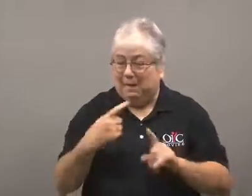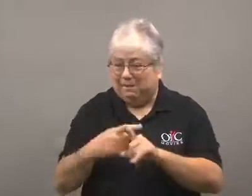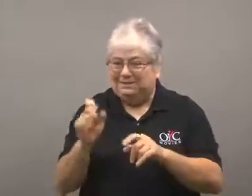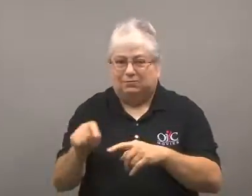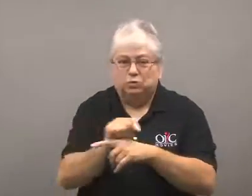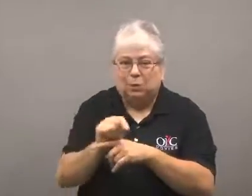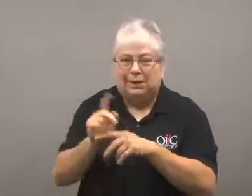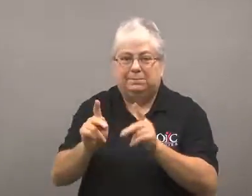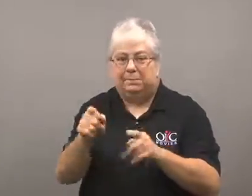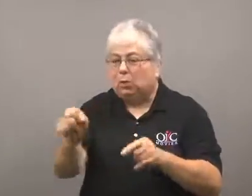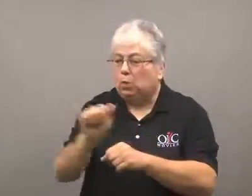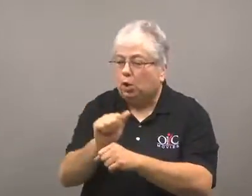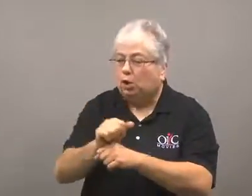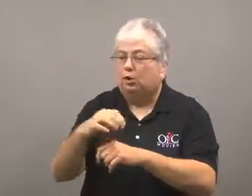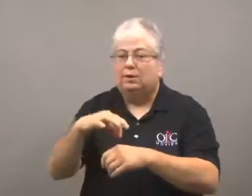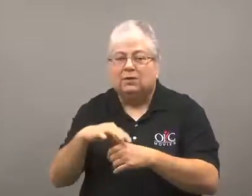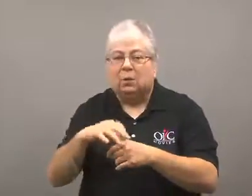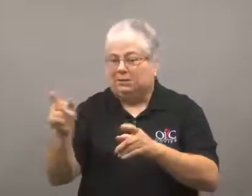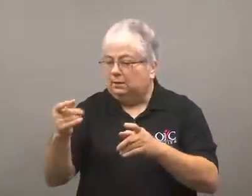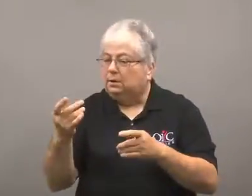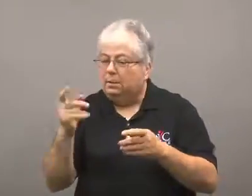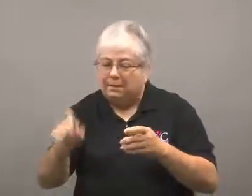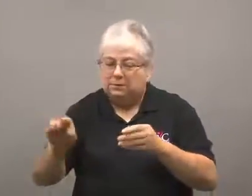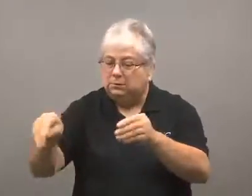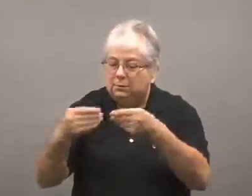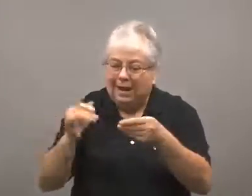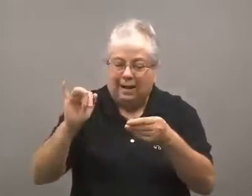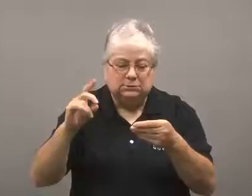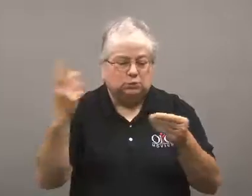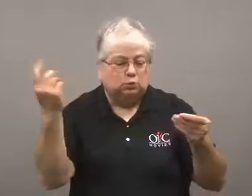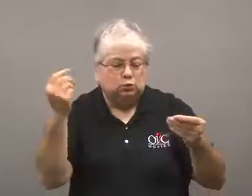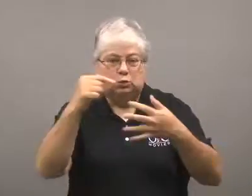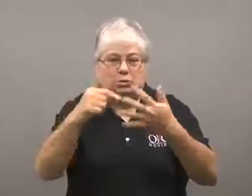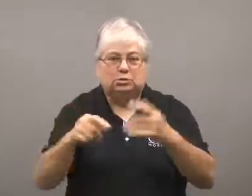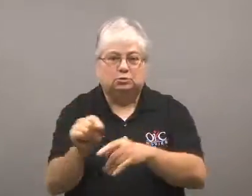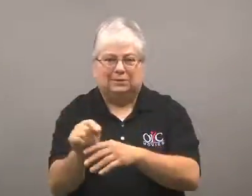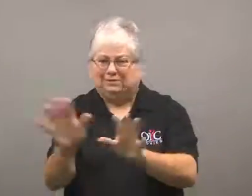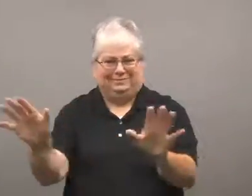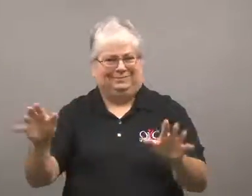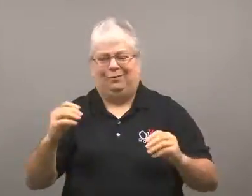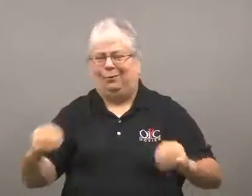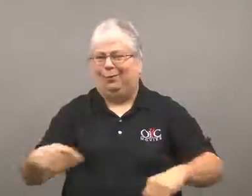Election workers would also have to be trained for this new requirement.